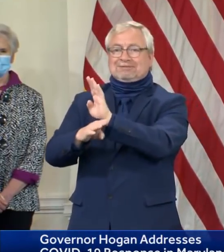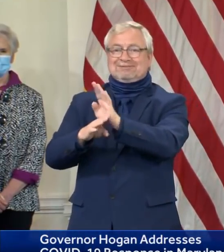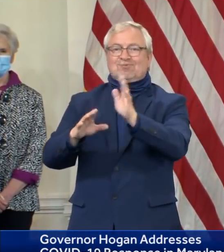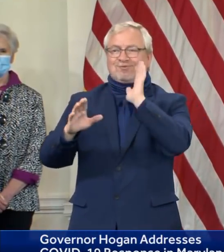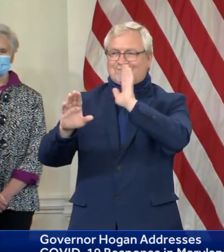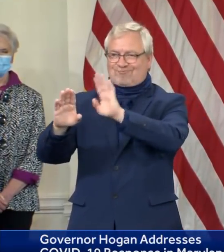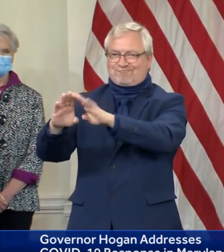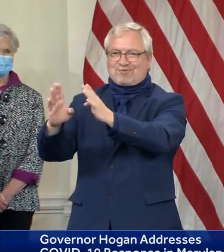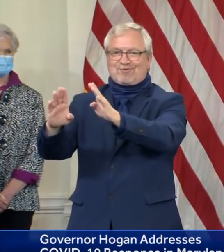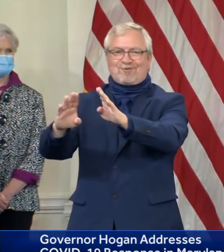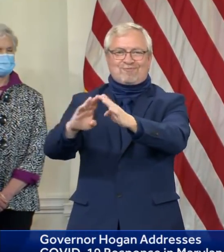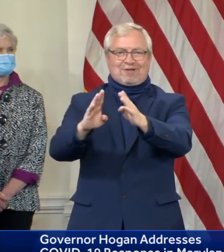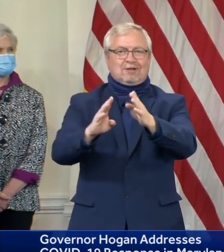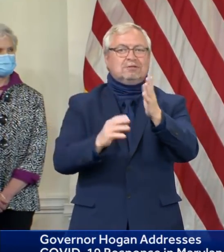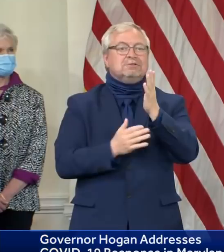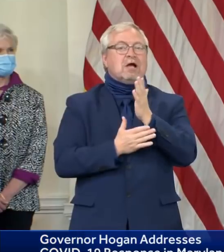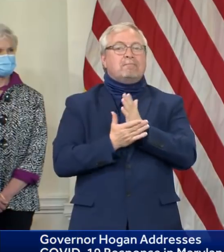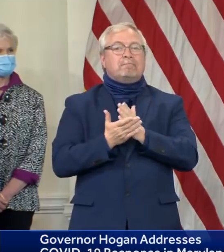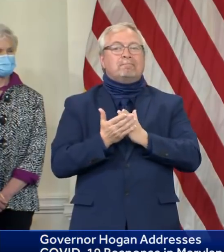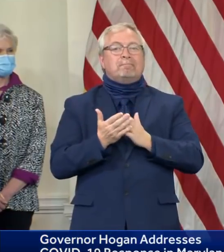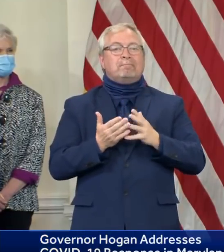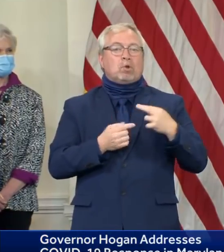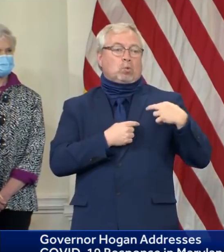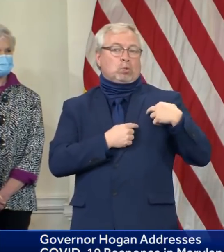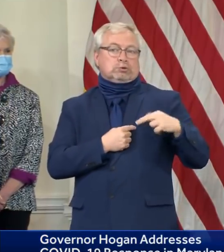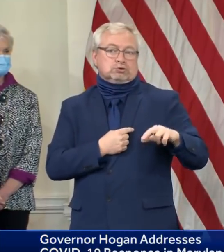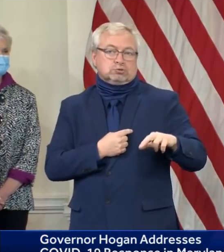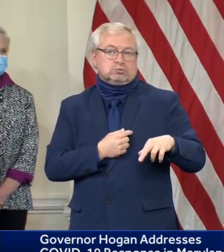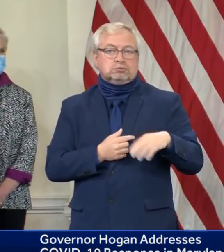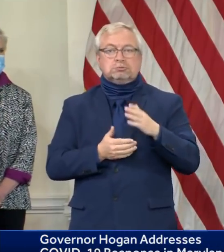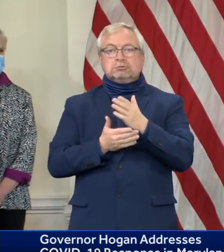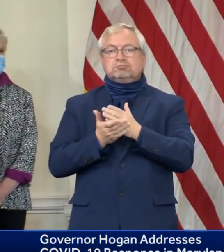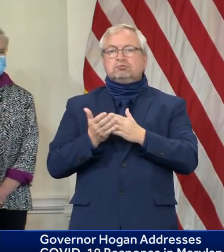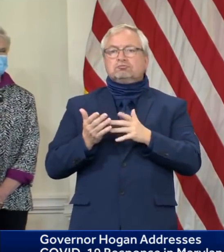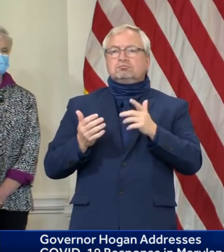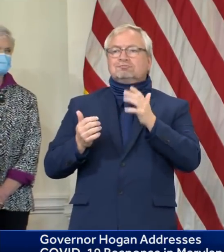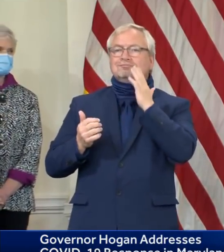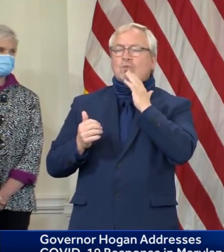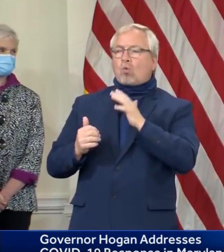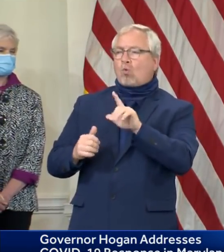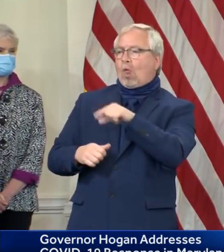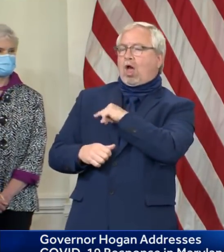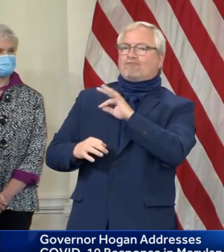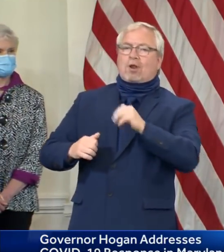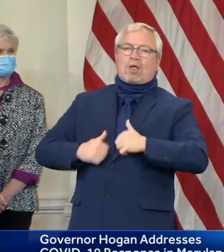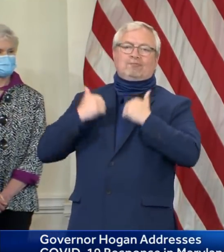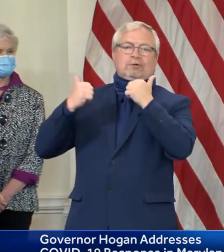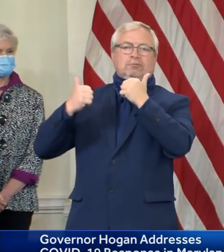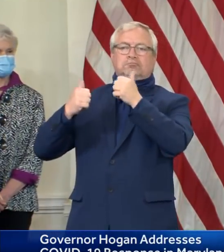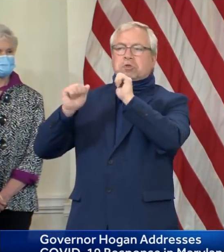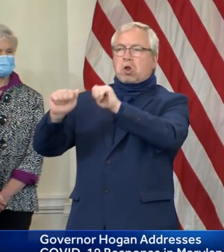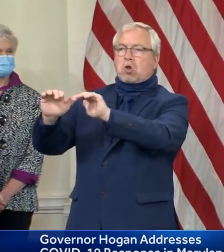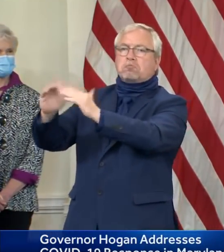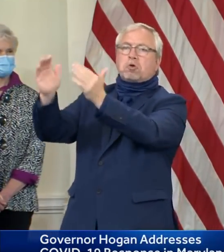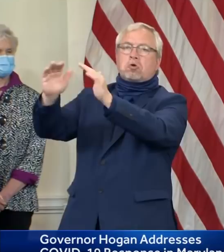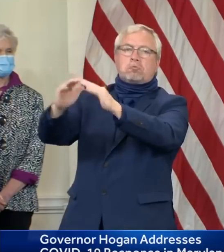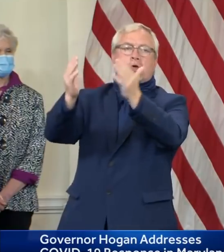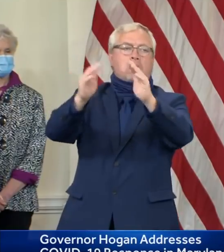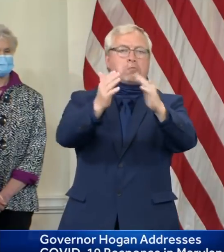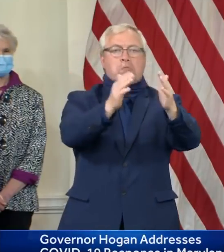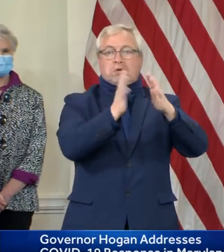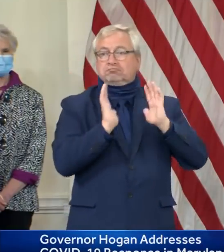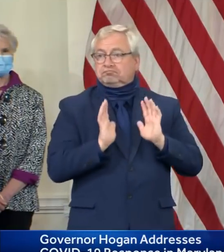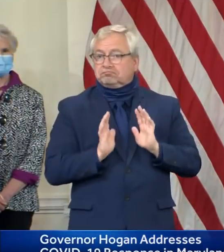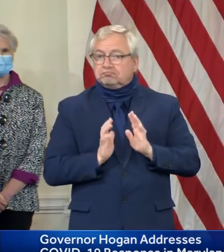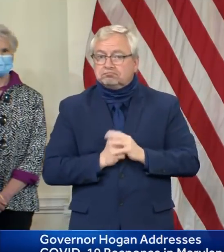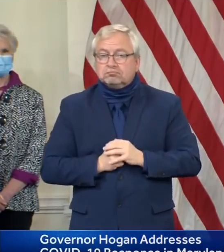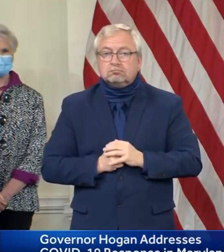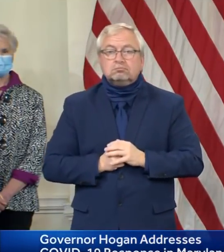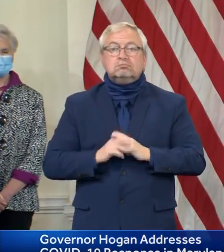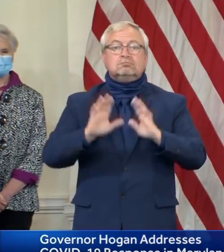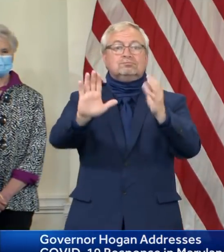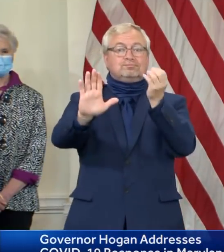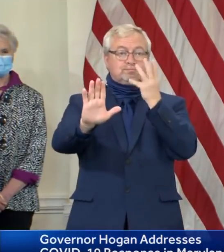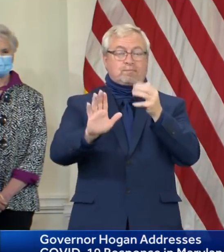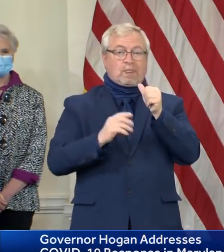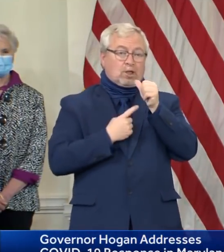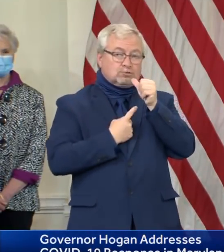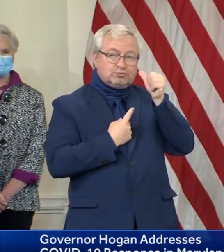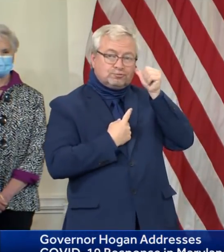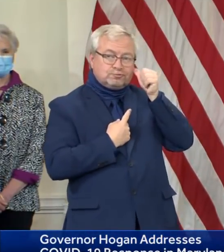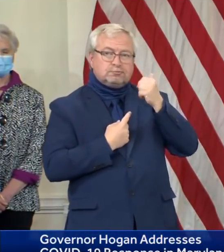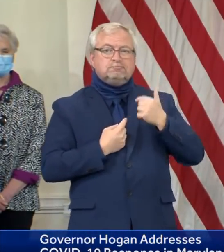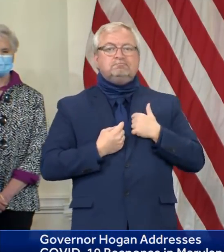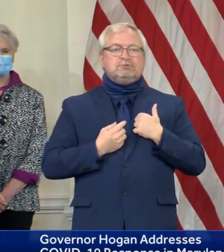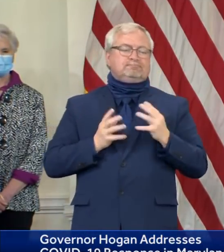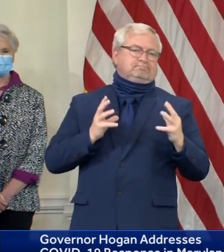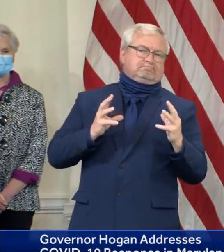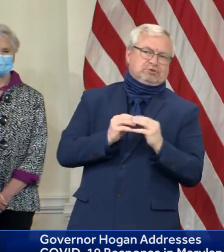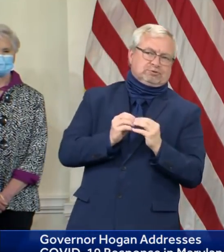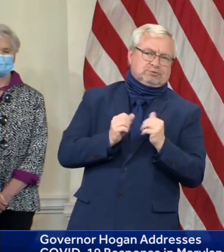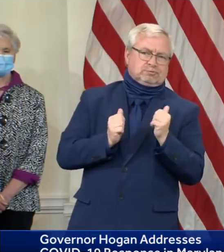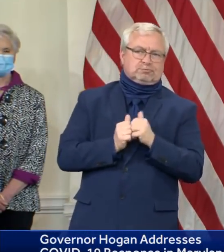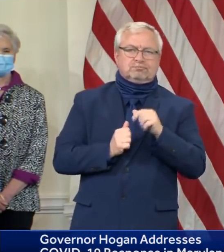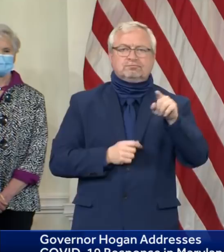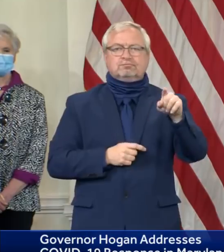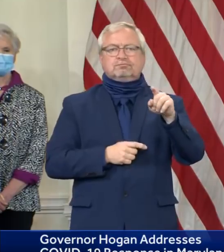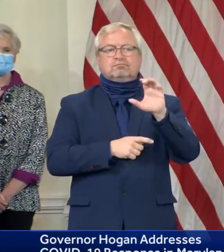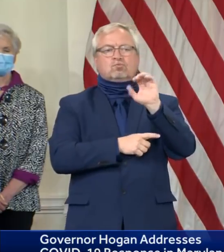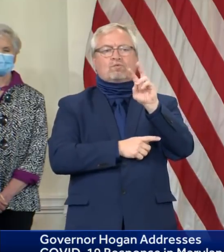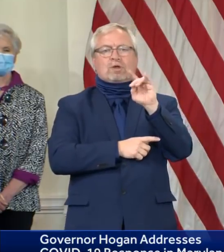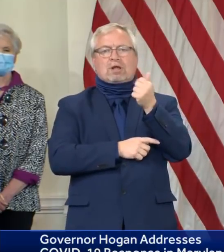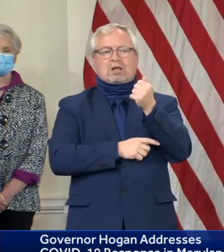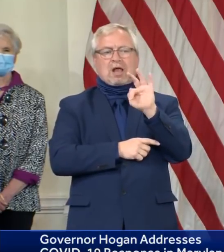AS THE PLAN HAS SPELLED OUT, THAT WOULD MEAN THE REOPENING OF CERTAIN TYPES OF BUSINESSES AND LOWER RISK COMMUNITY AND QUALITY OF LIFE ACTIVITIES.